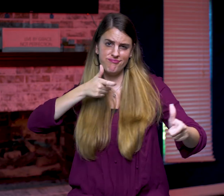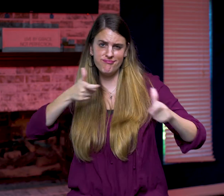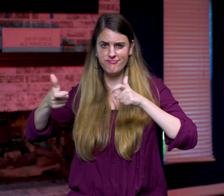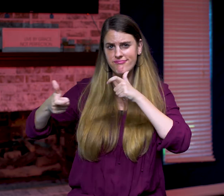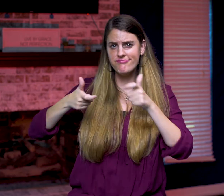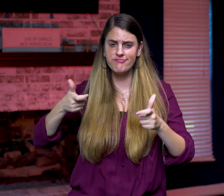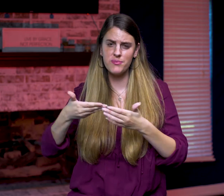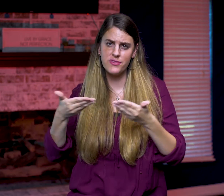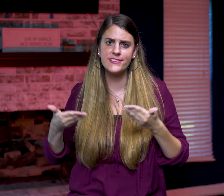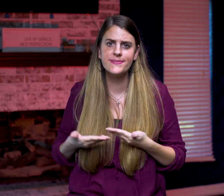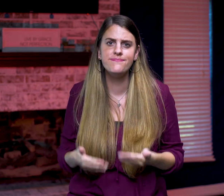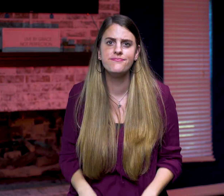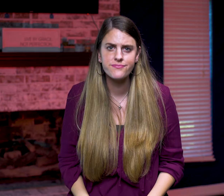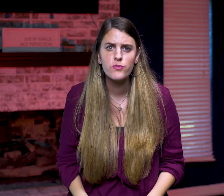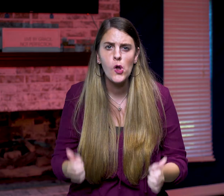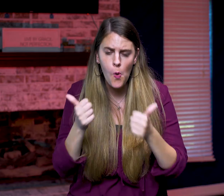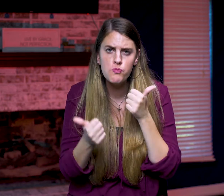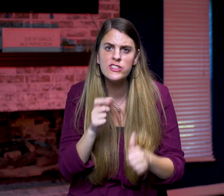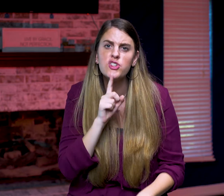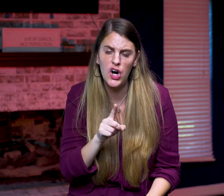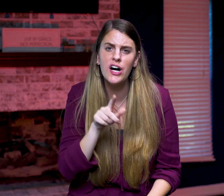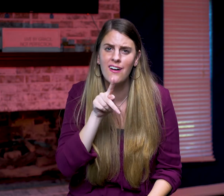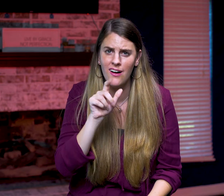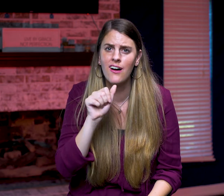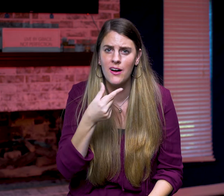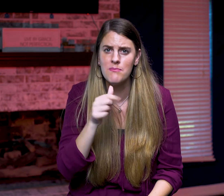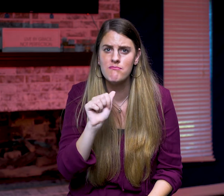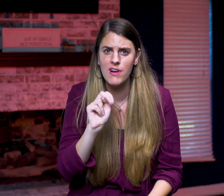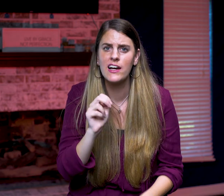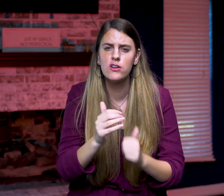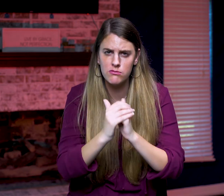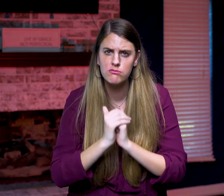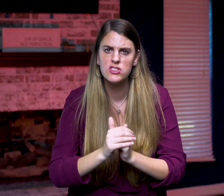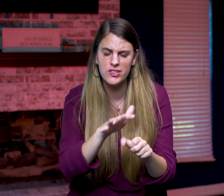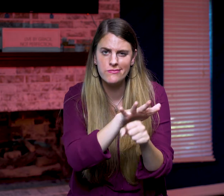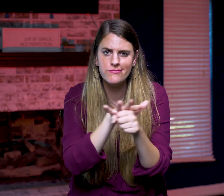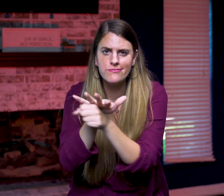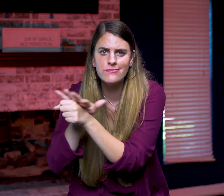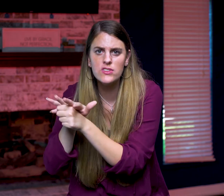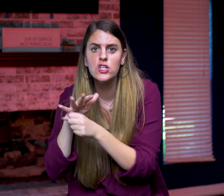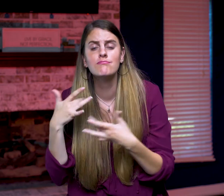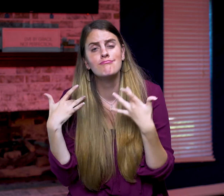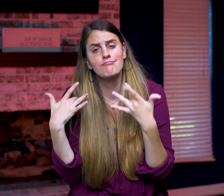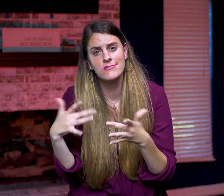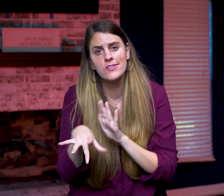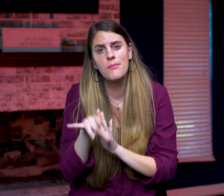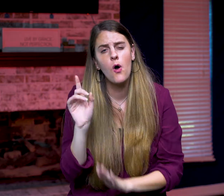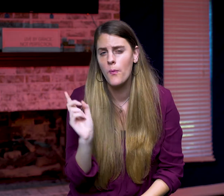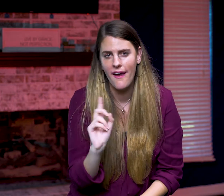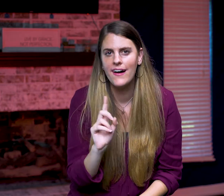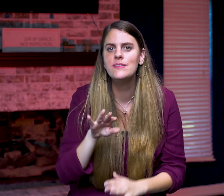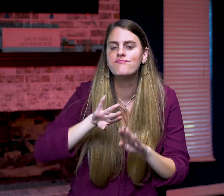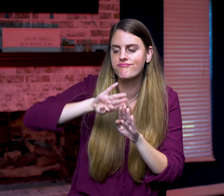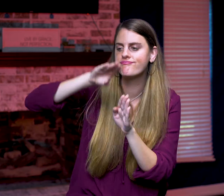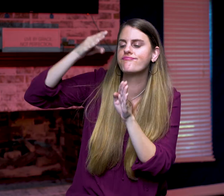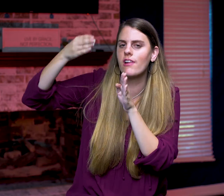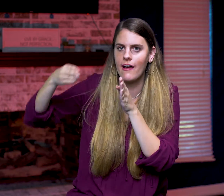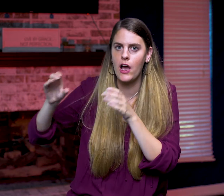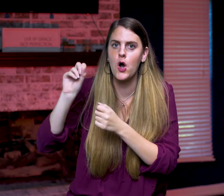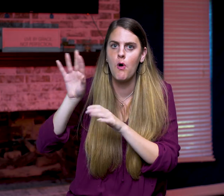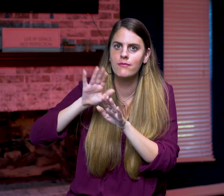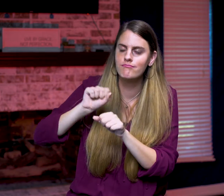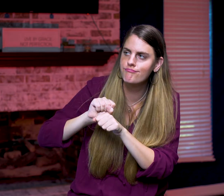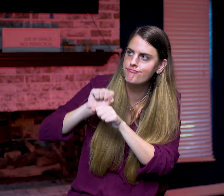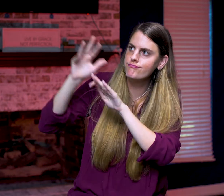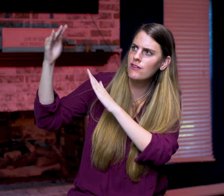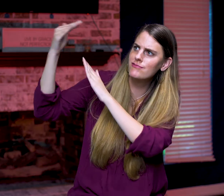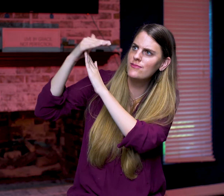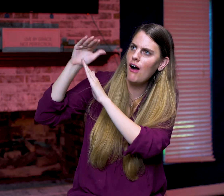which are pagan worship sites usually found on hills